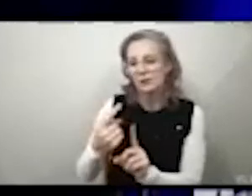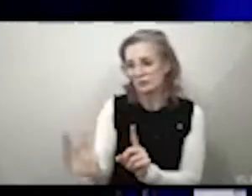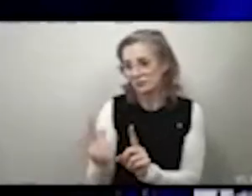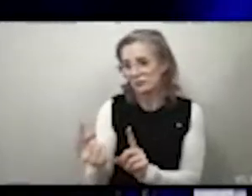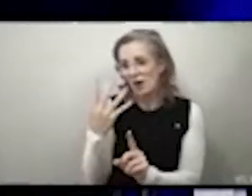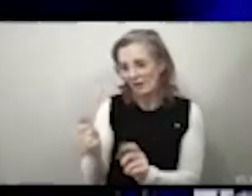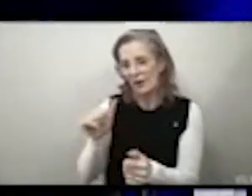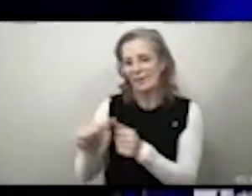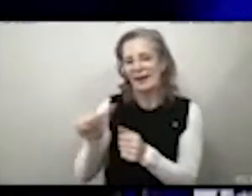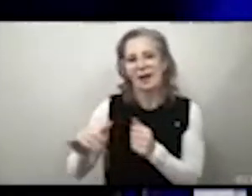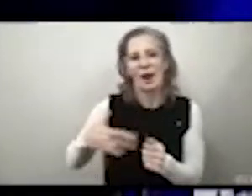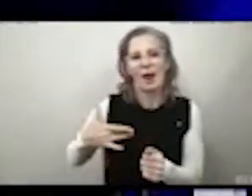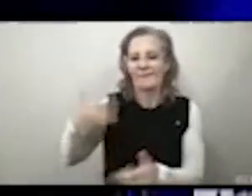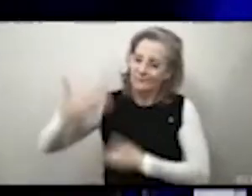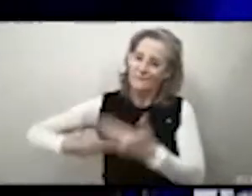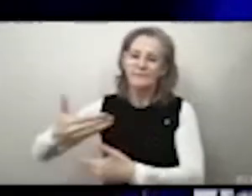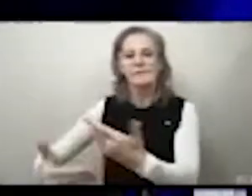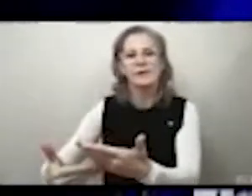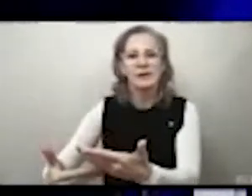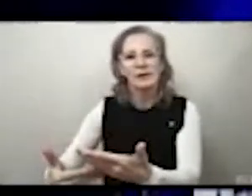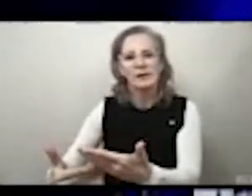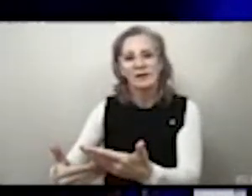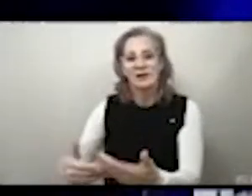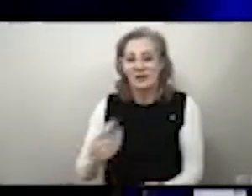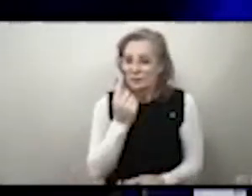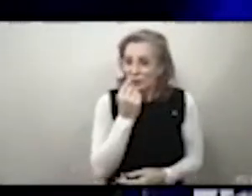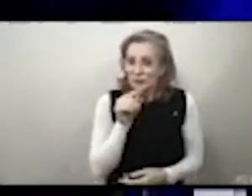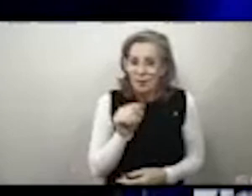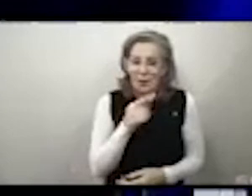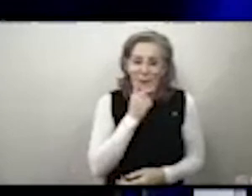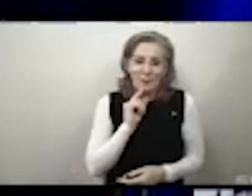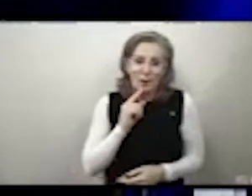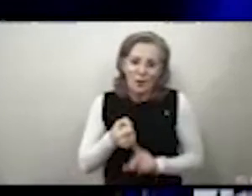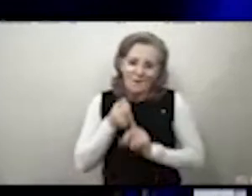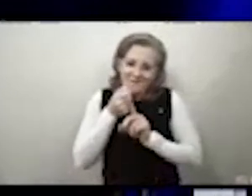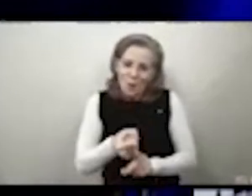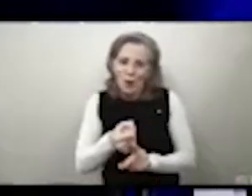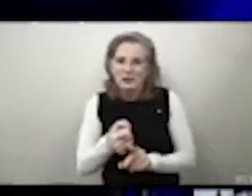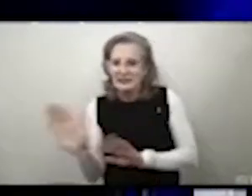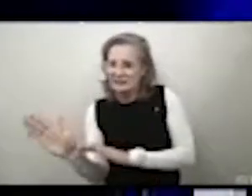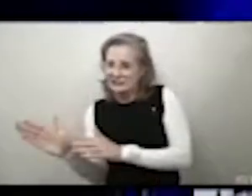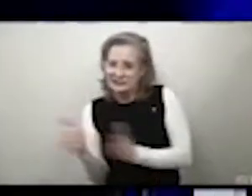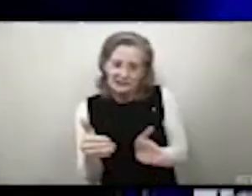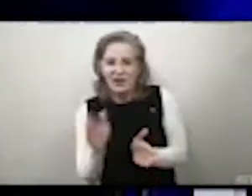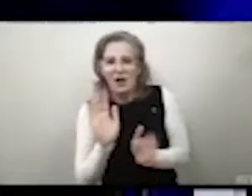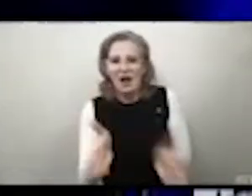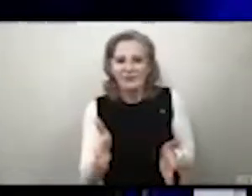those who potentially are pushed, forced or nudged into congregate settings. That might be the social policy of